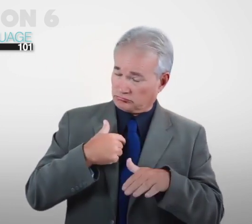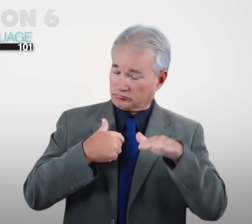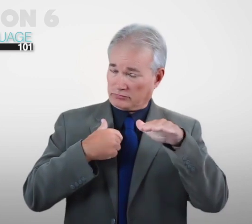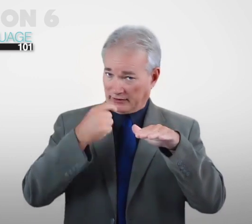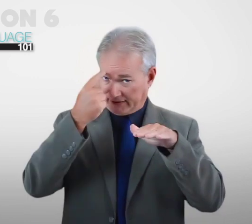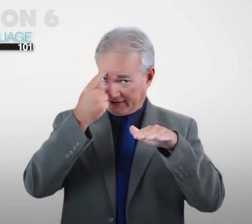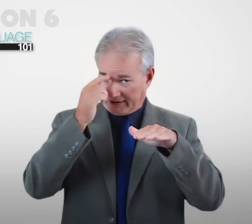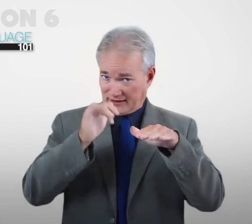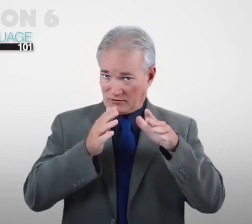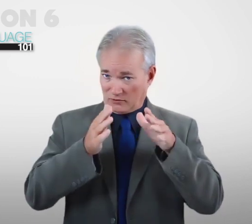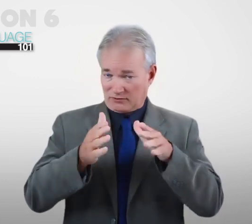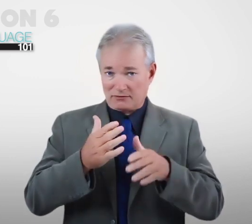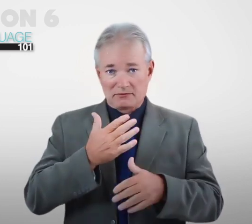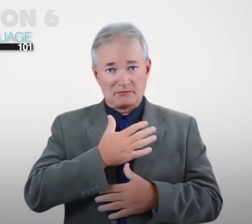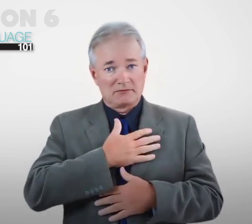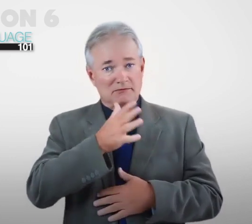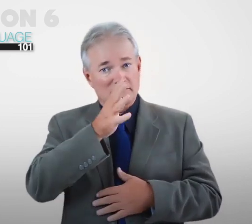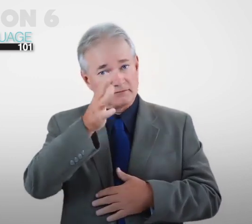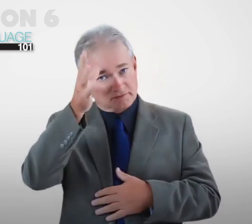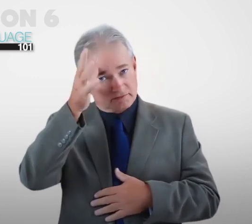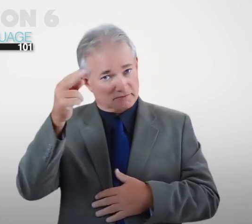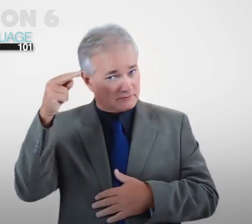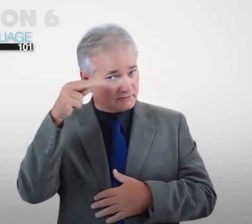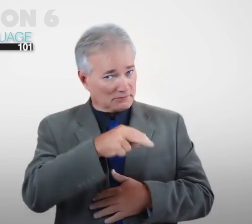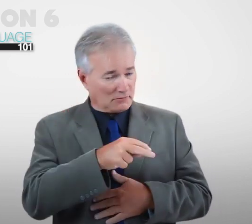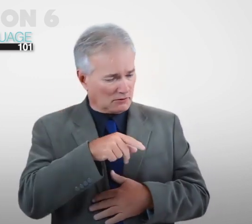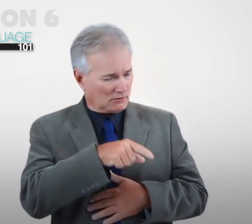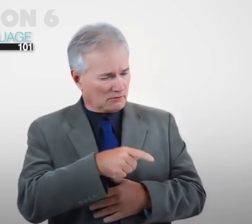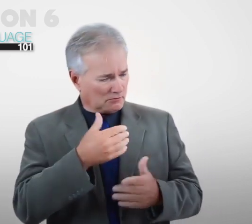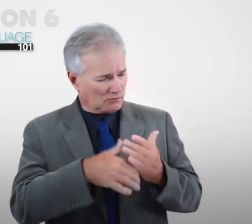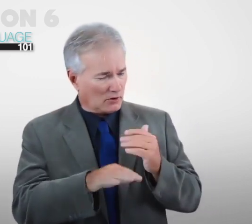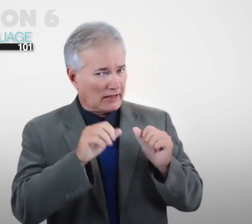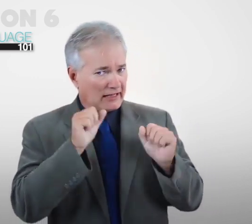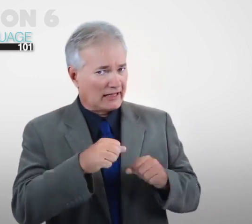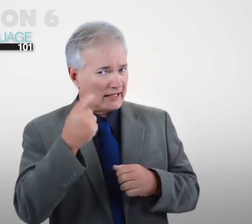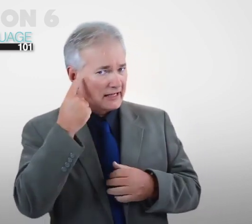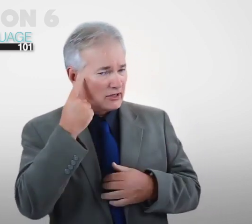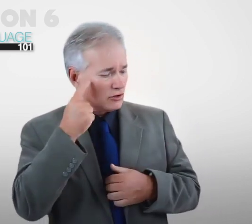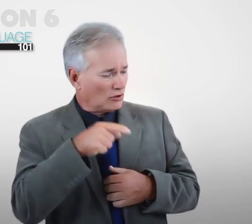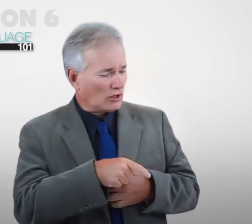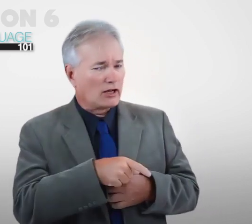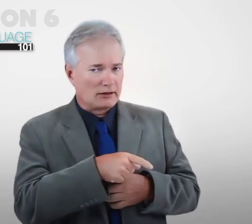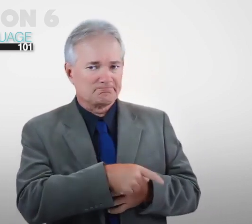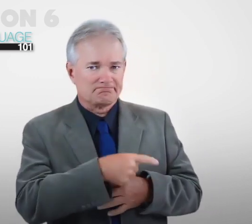So I was raised with that identity, I'm a deaf person. But you see my mother and father looked at me and said,